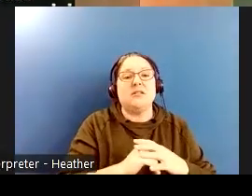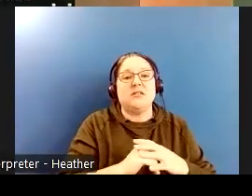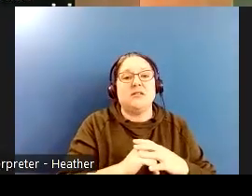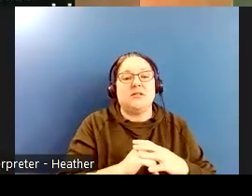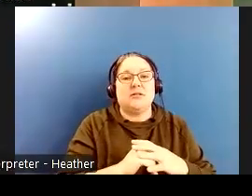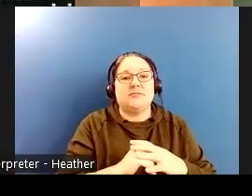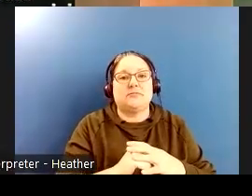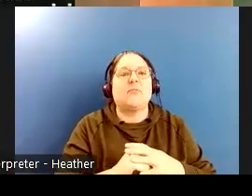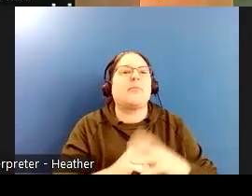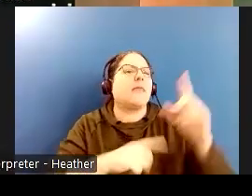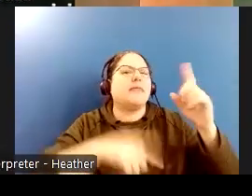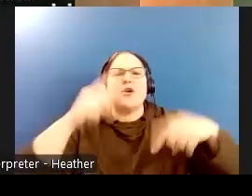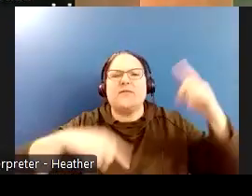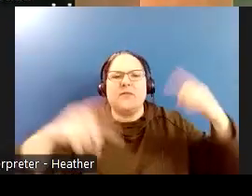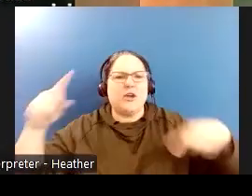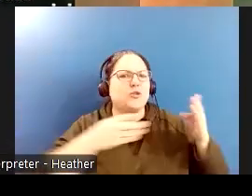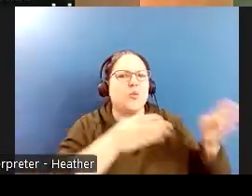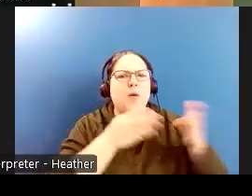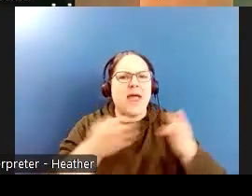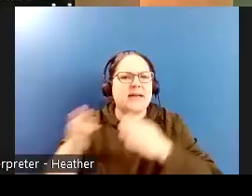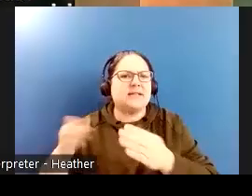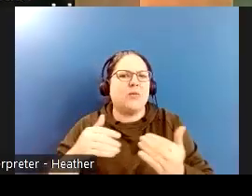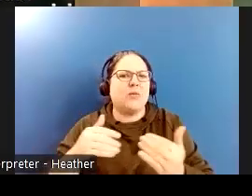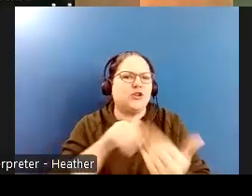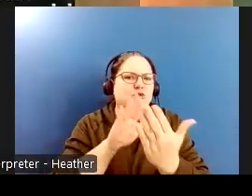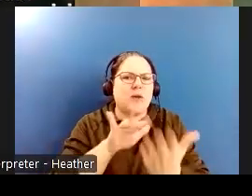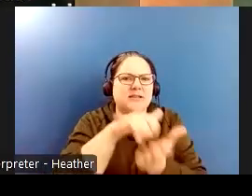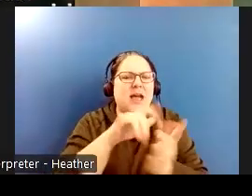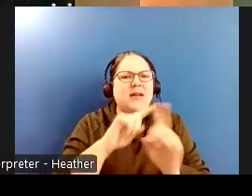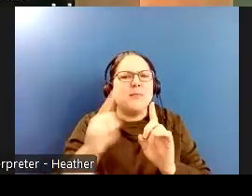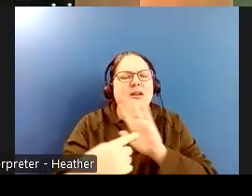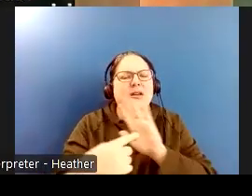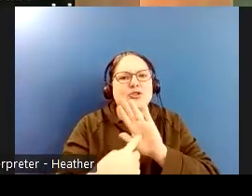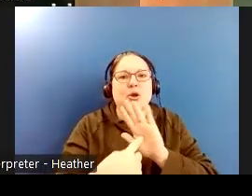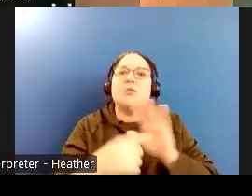are various ways that we address this but just kind of goes to show we could probably do better.